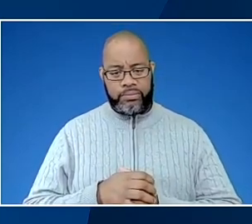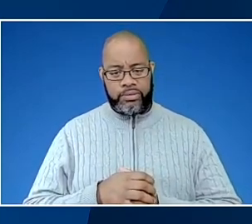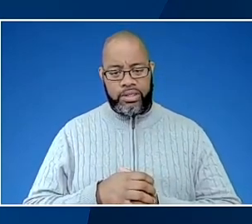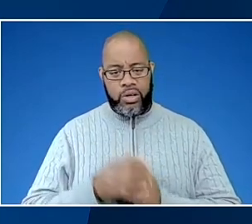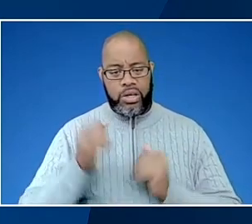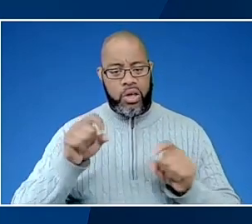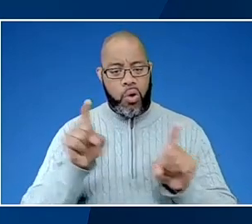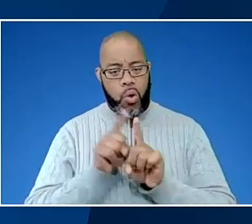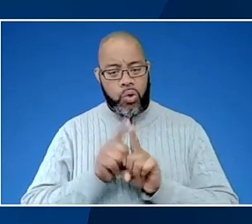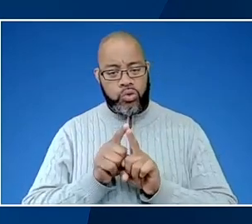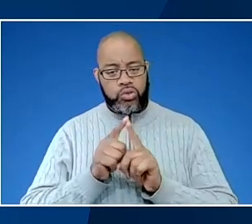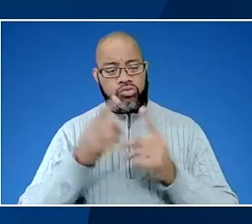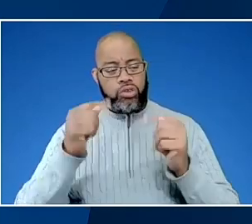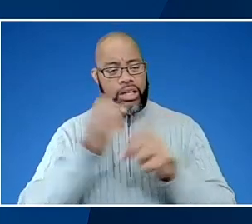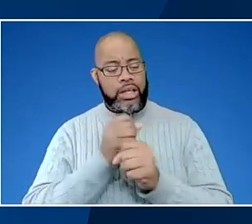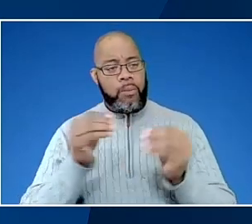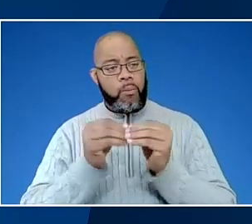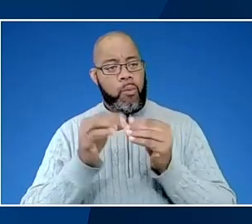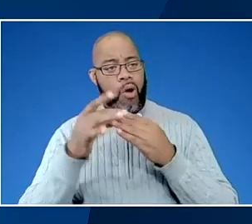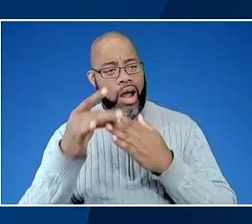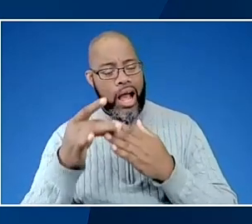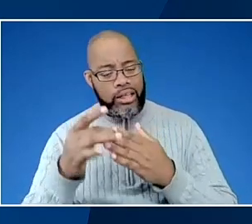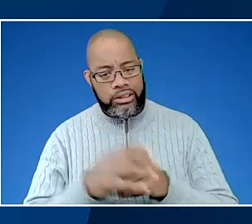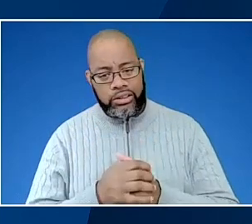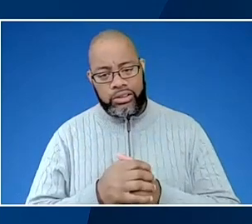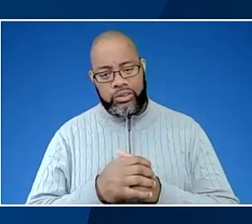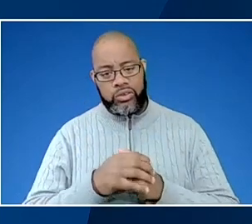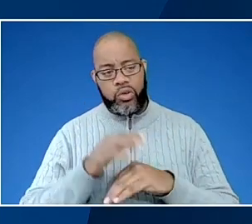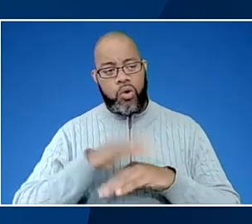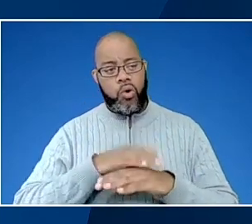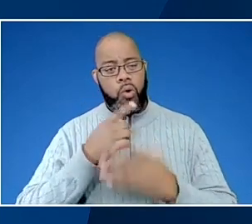further guidance on what that could potentially look like because it'd be